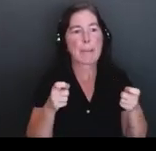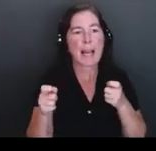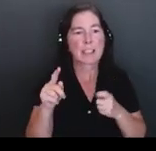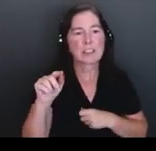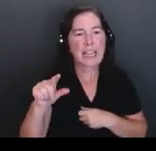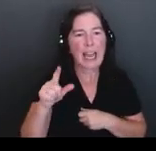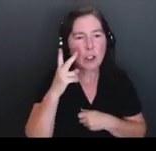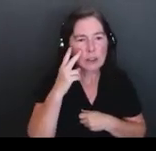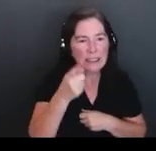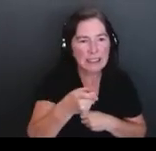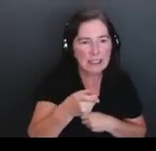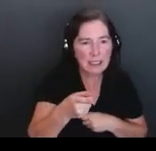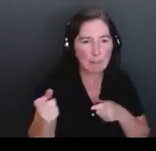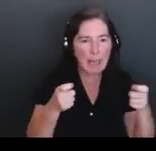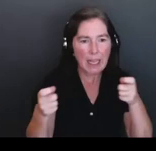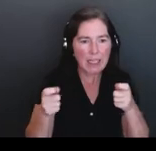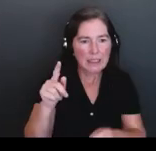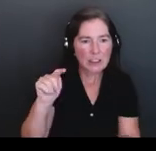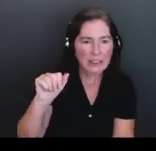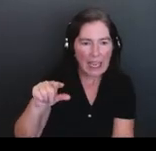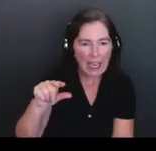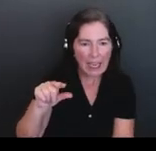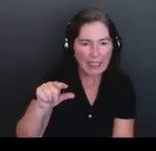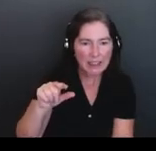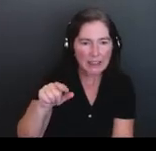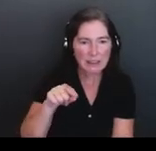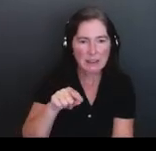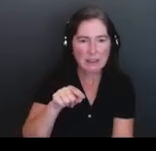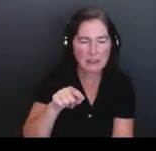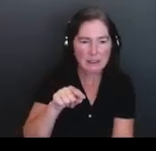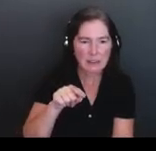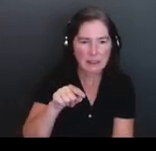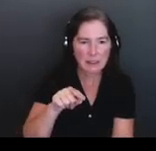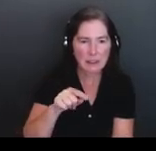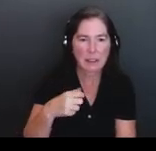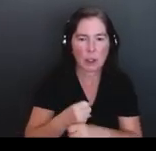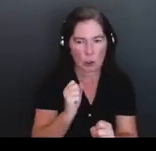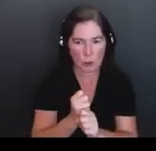Kristina: I was able to do, I was looking at that question, and it looks like you have to add a tag before you'd be able to use the chat feature with the whole class. You would have to add